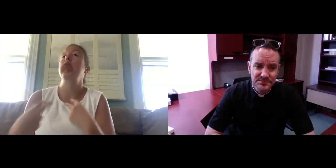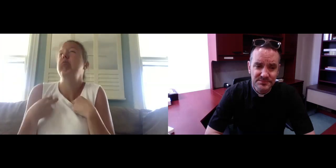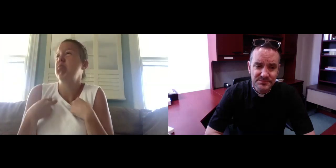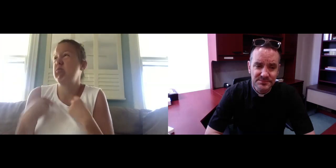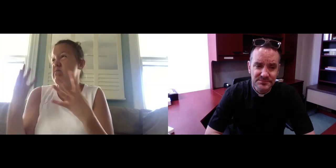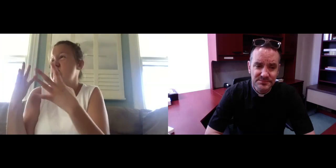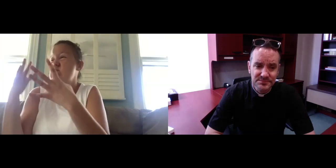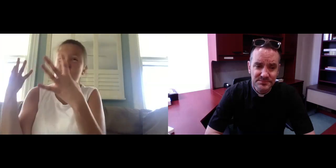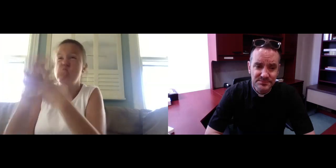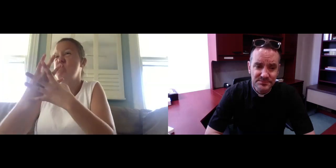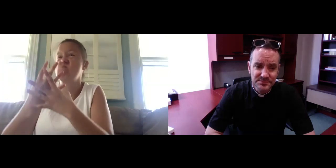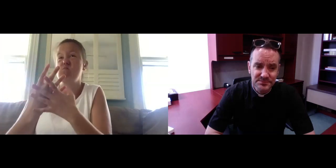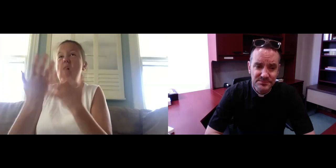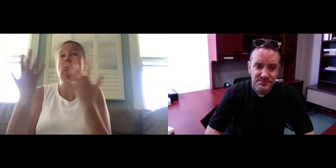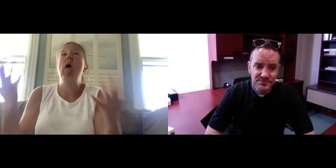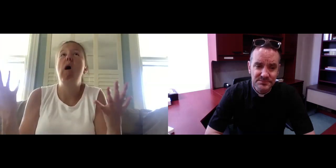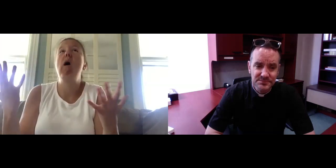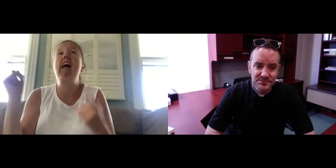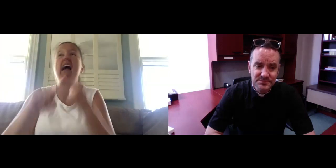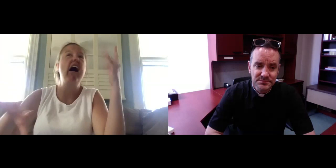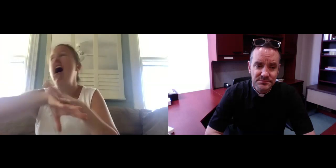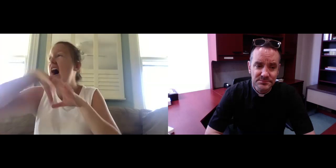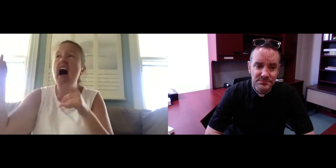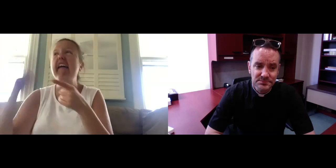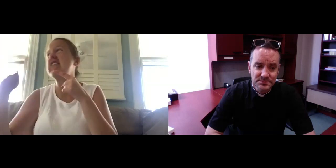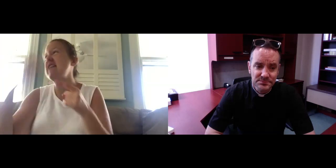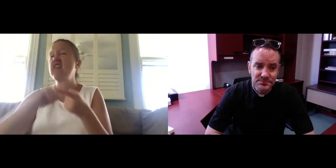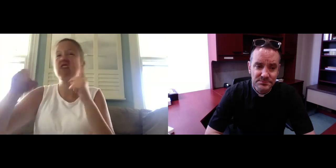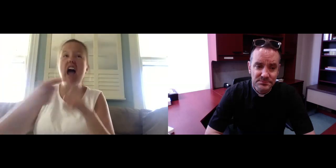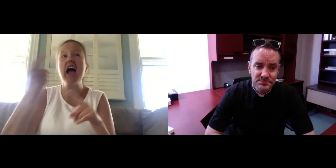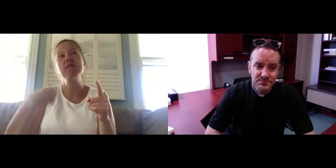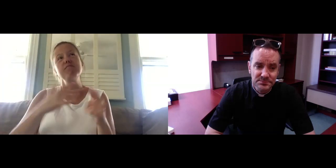easier if you just accept it, because if you feel in that stuck position then you